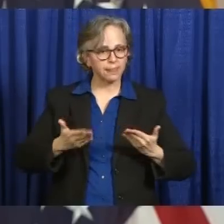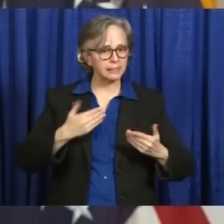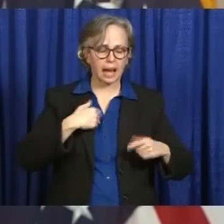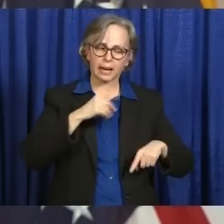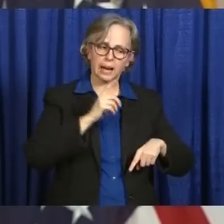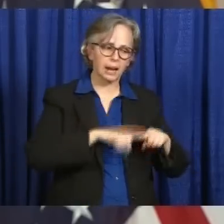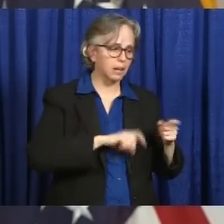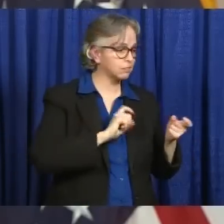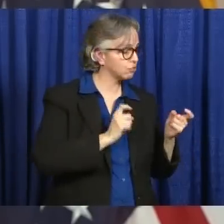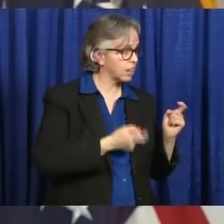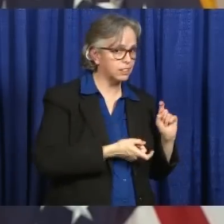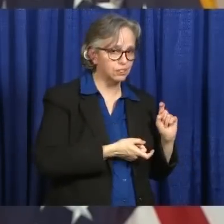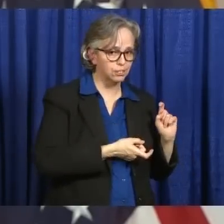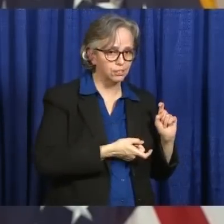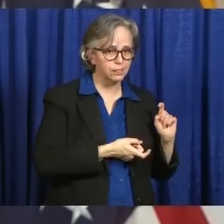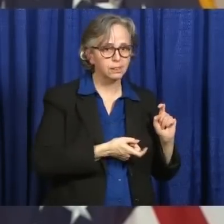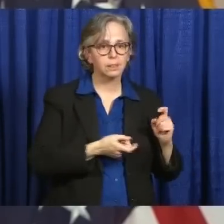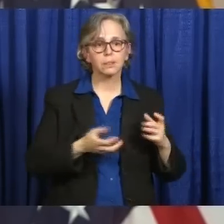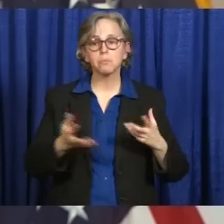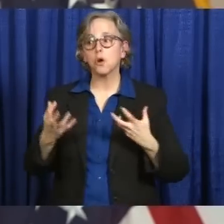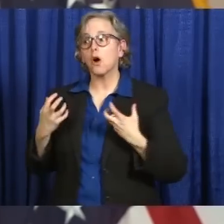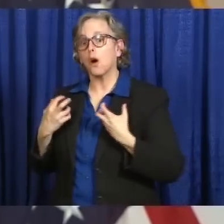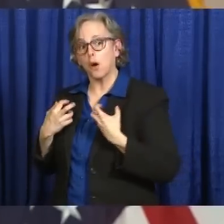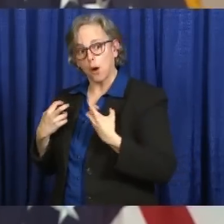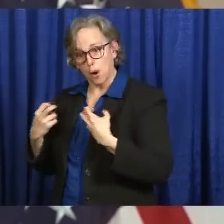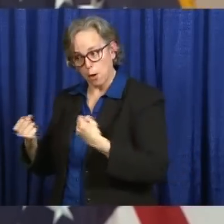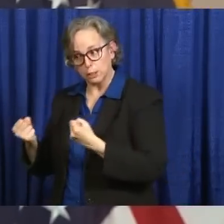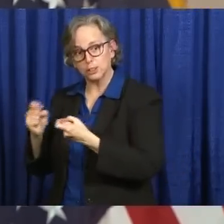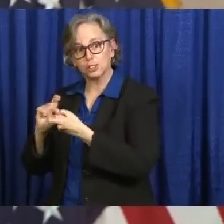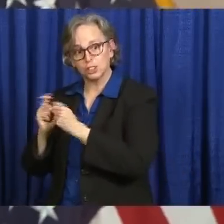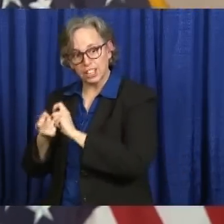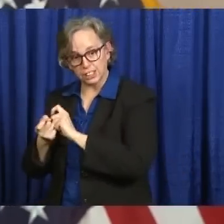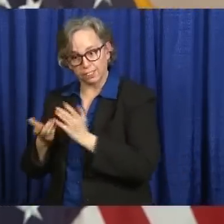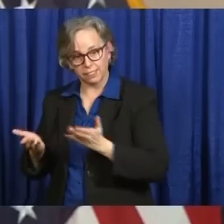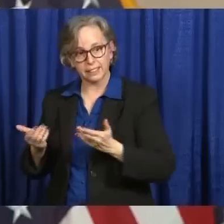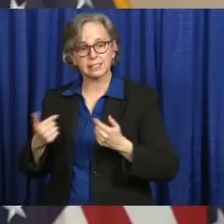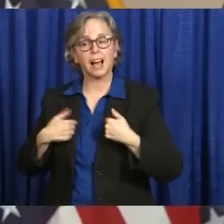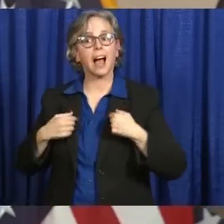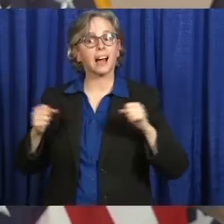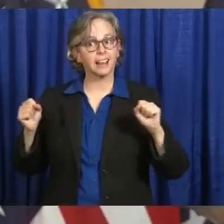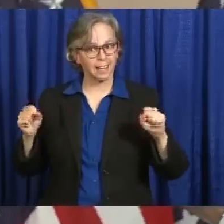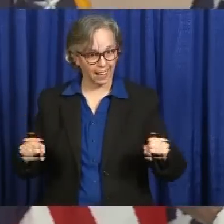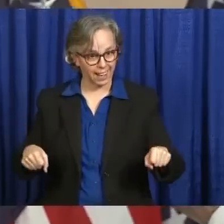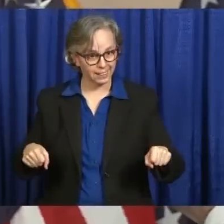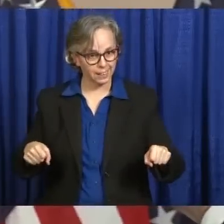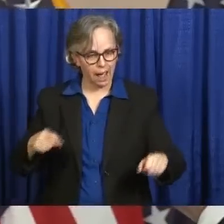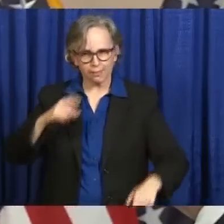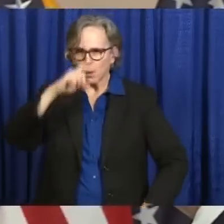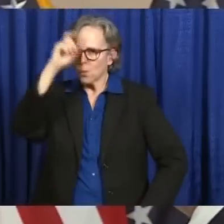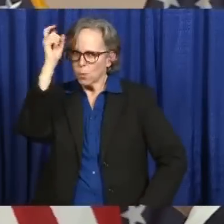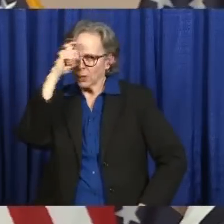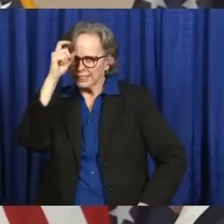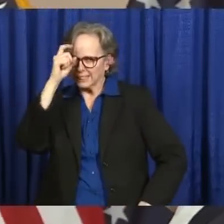SEEK SERENITY TO ACCEPT THE THINGS YOU CANNOT CHANGE, COURAGE TO CHANGE THE THINGS WE CAN AND THE WISDOM TO KNOW THE DIFFERENCE.